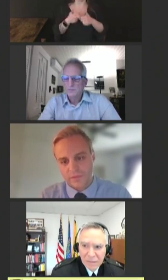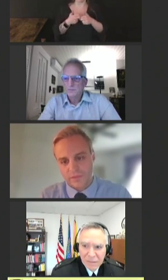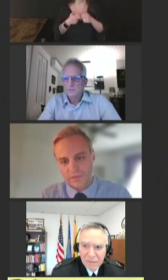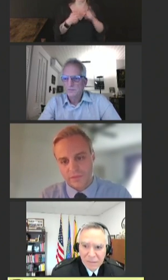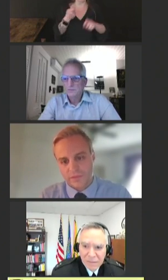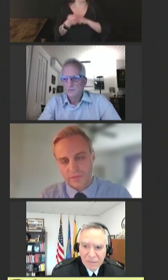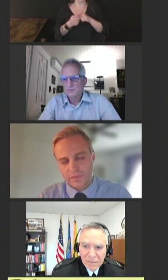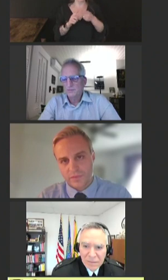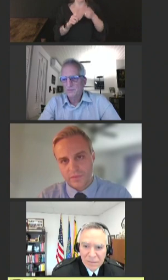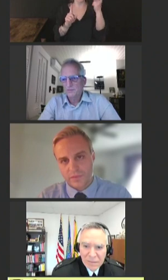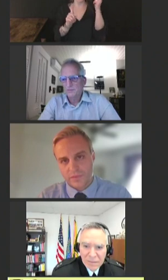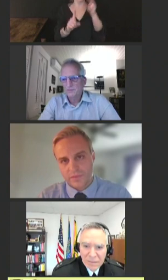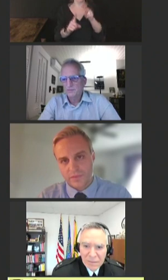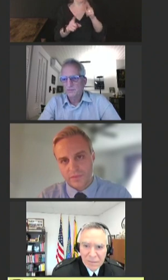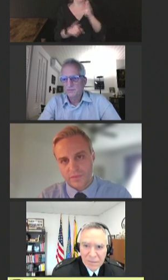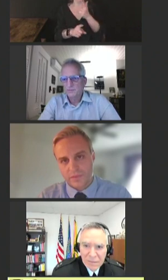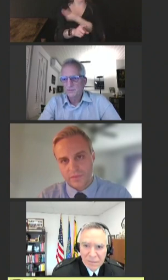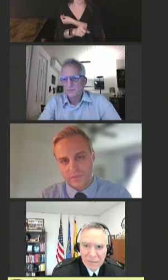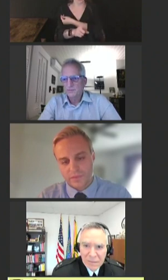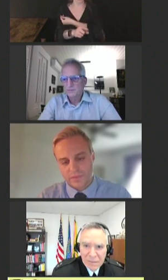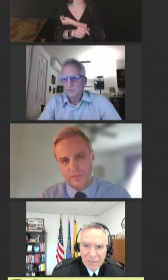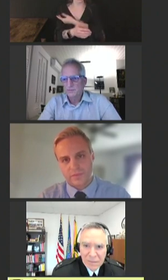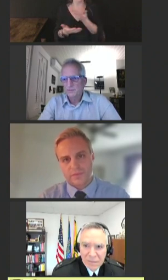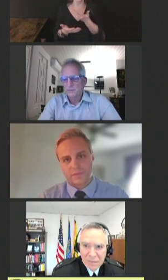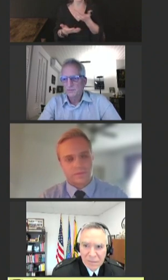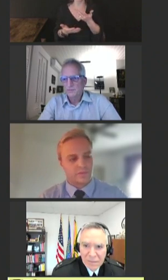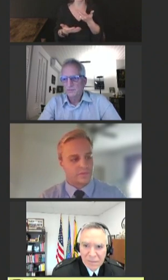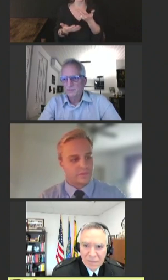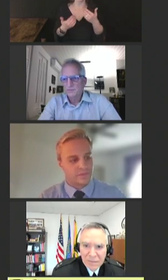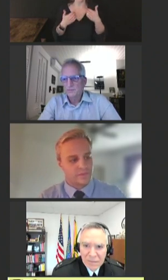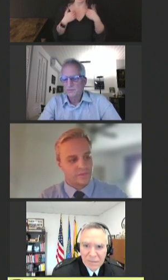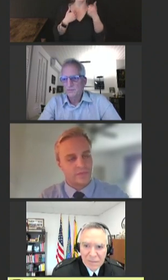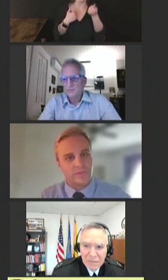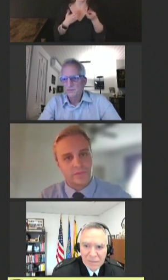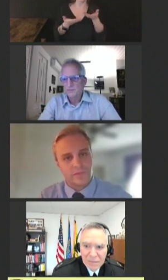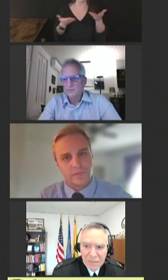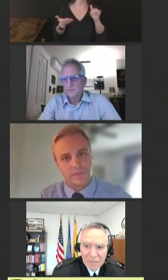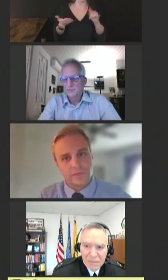several things, you know, become really clear, and you guys touched upon them already. You know,